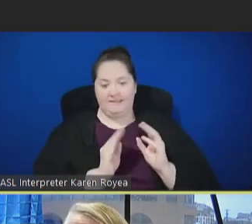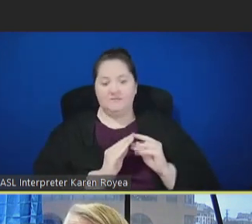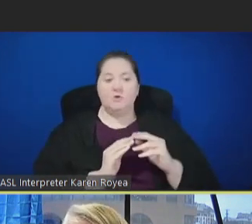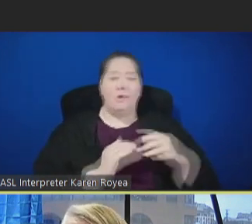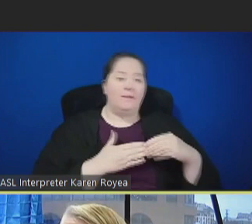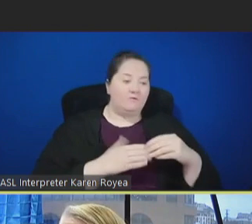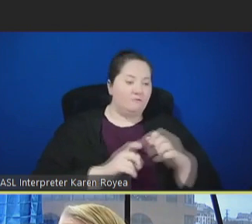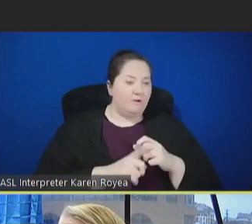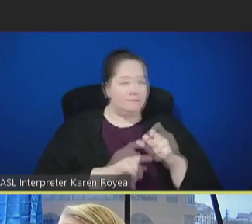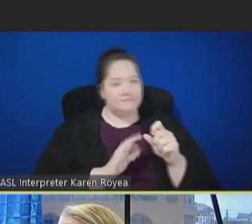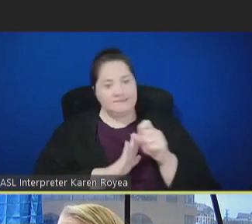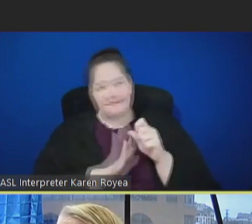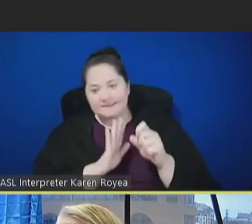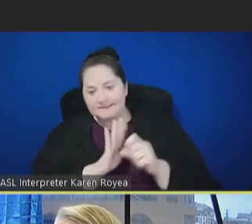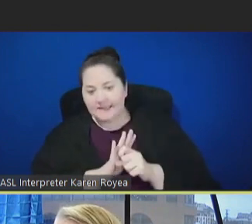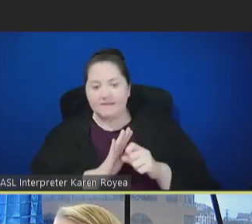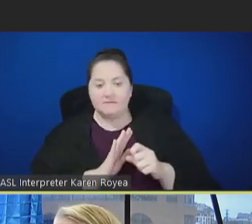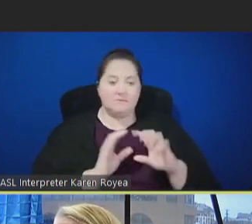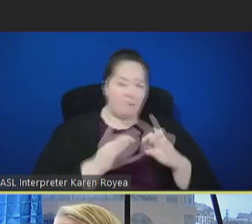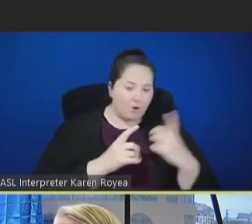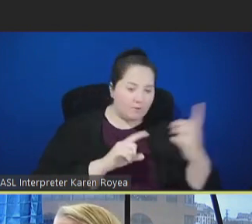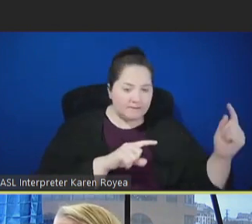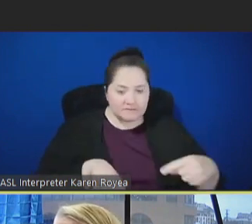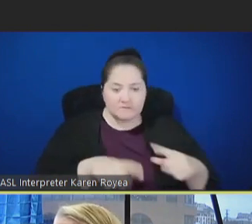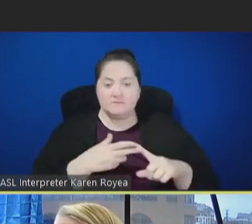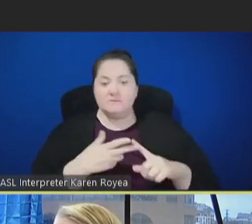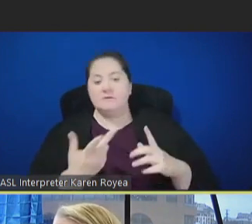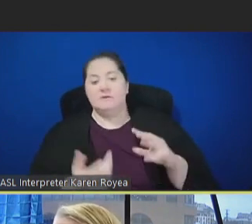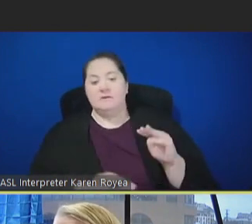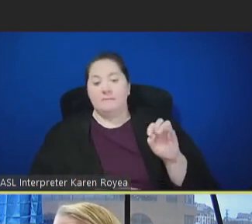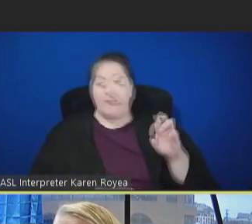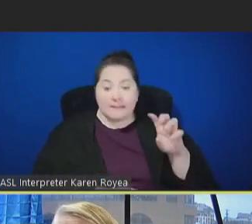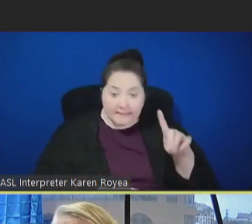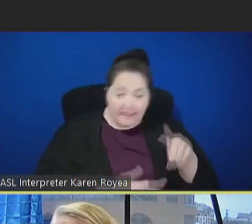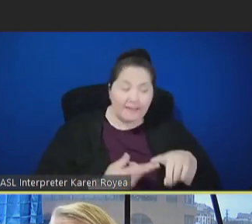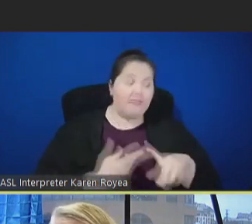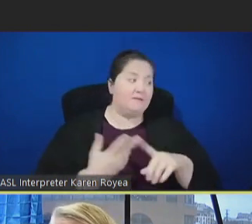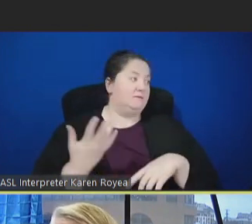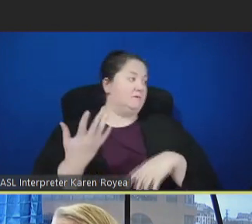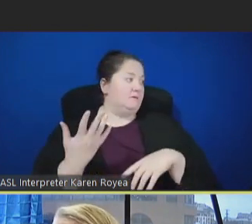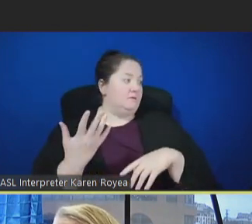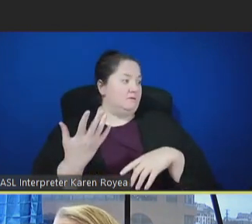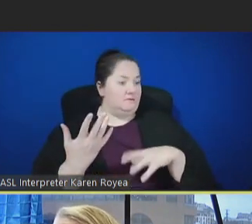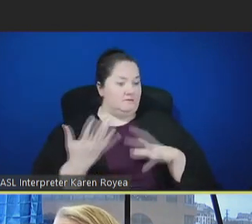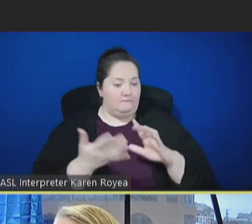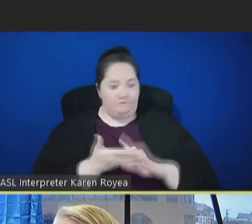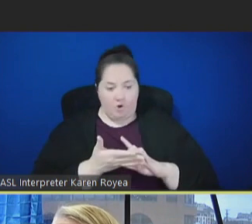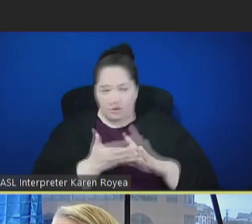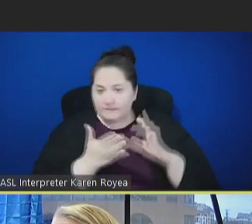immunization programs, Medicaid programs, provider groups, pharmacy associations, and other key